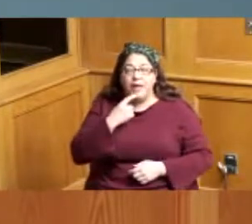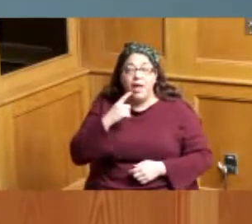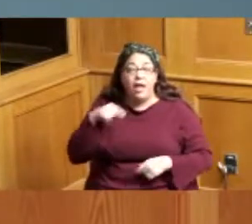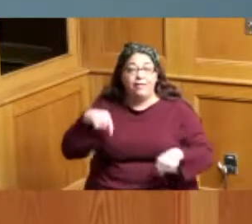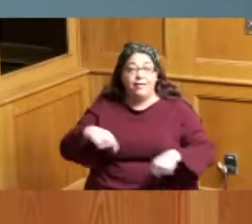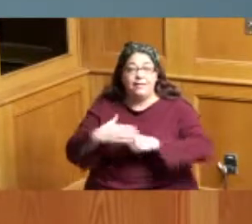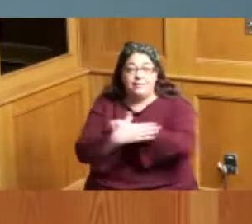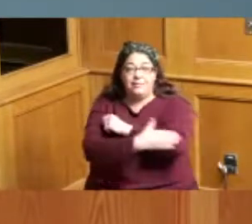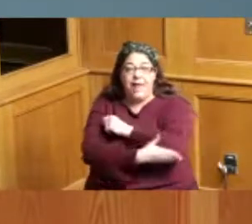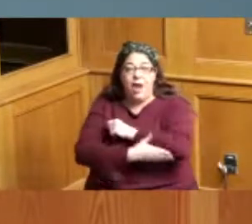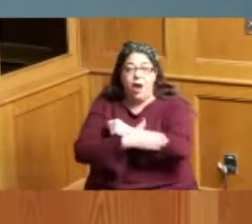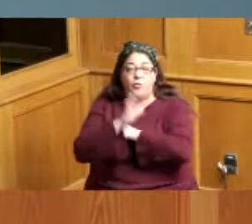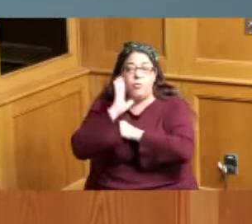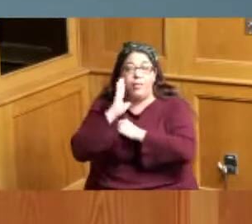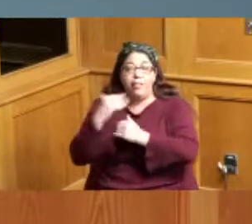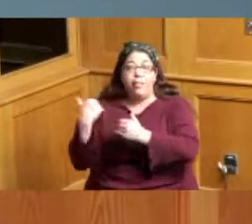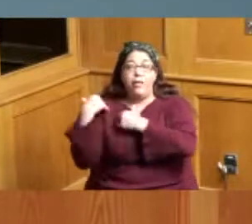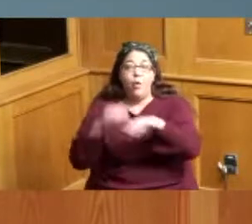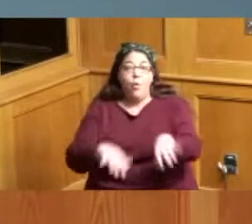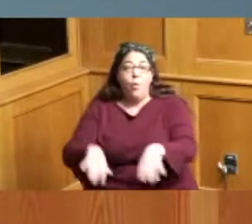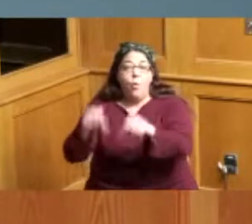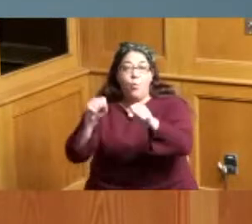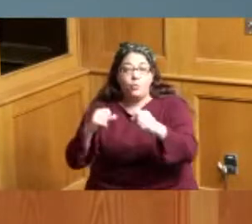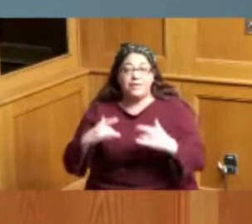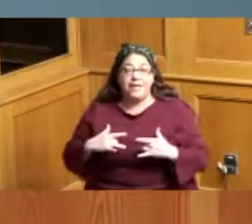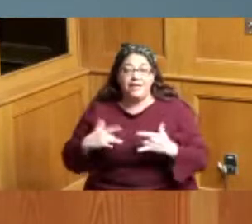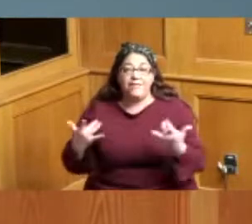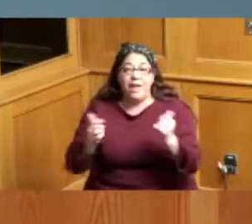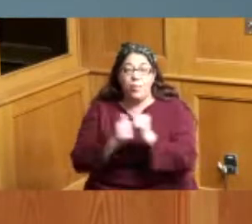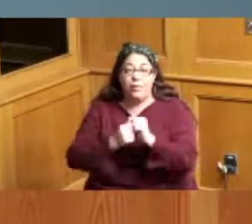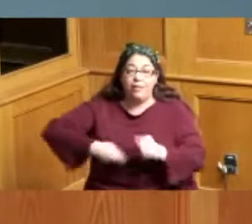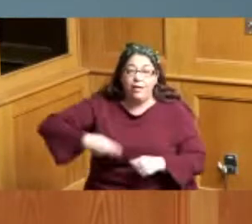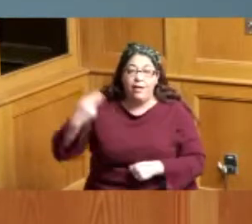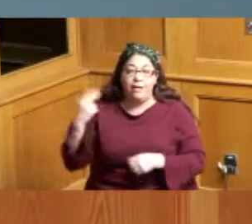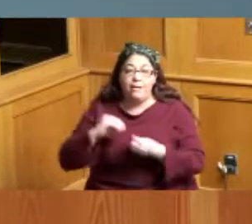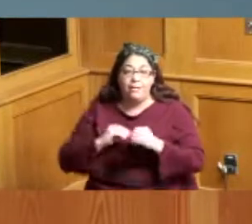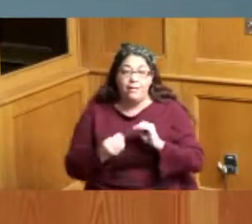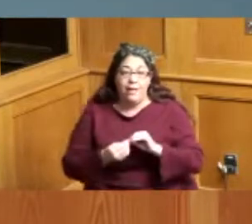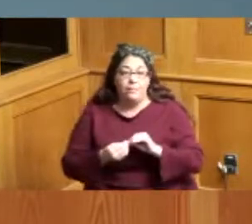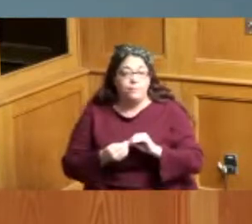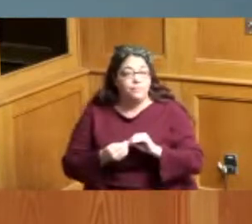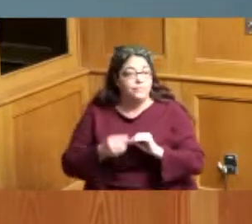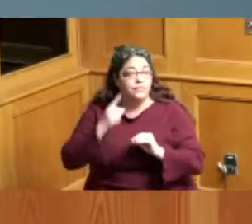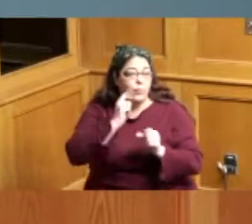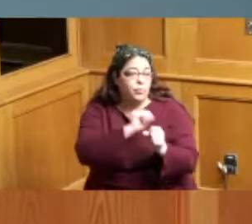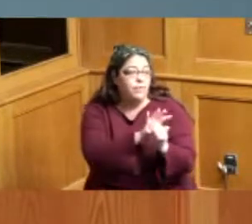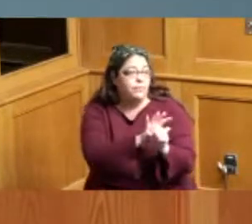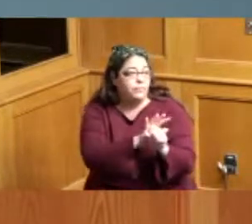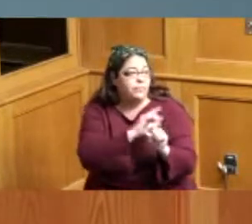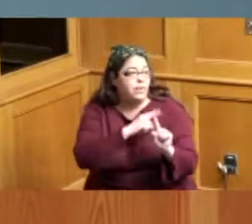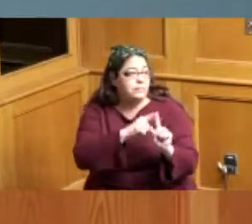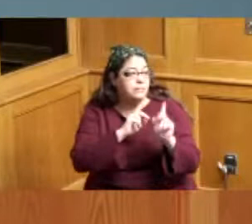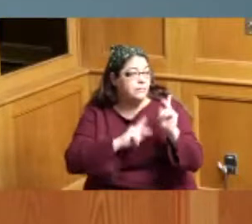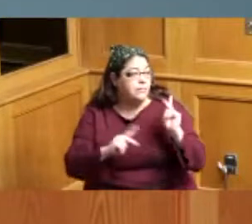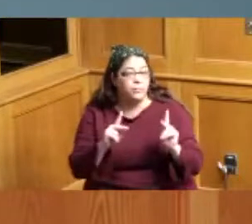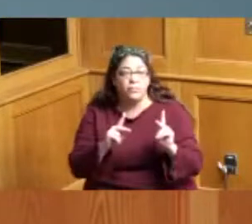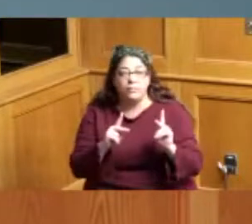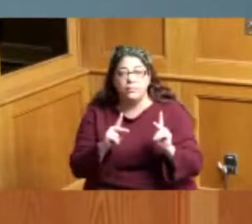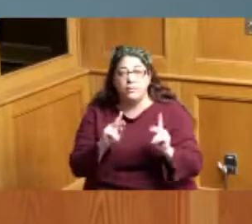is sponsoring an event with the numbers that we have as relates to Covid if the NFL has a game